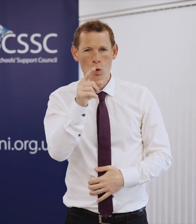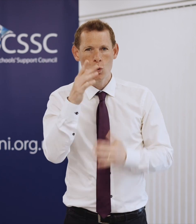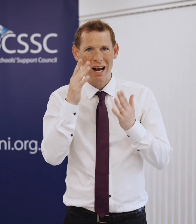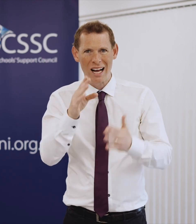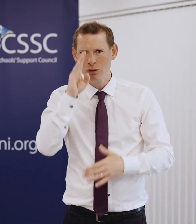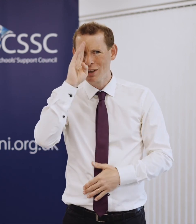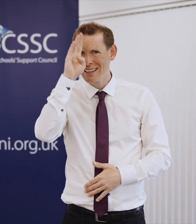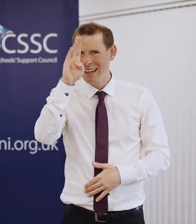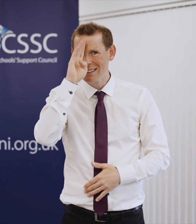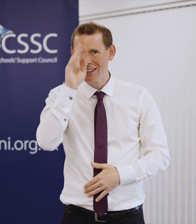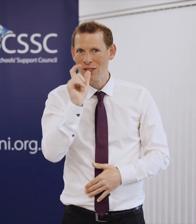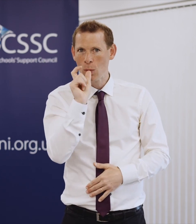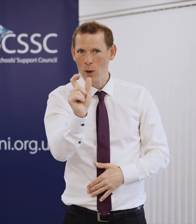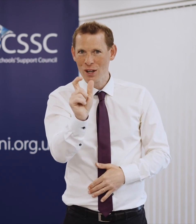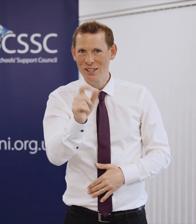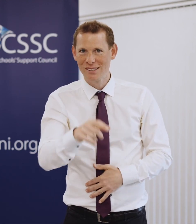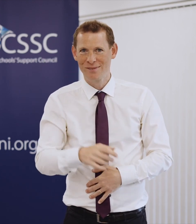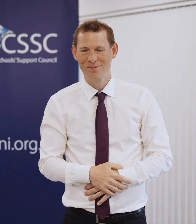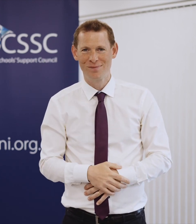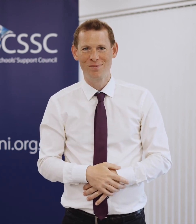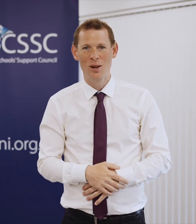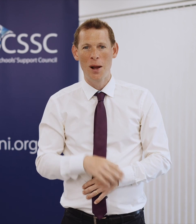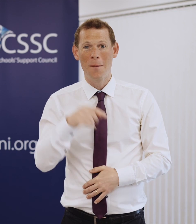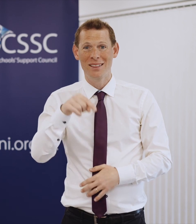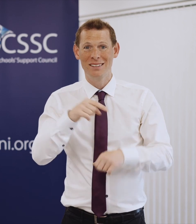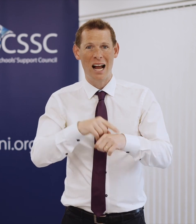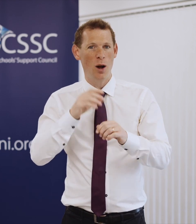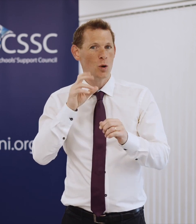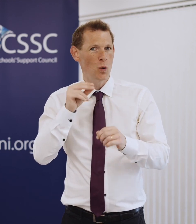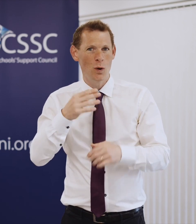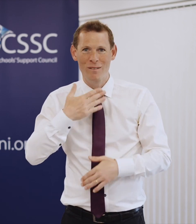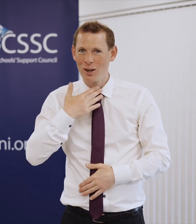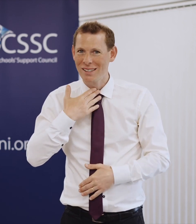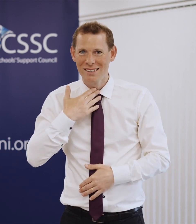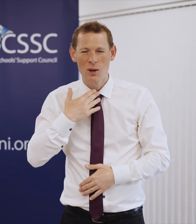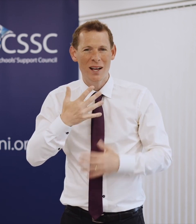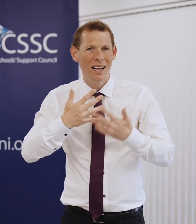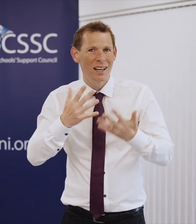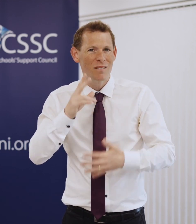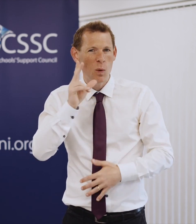on my lips and I want you to try and guess what you think the word is. This time I'm not going